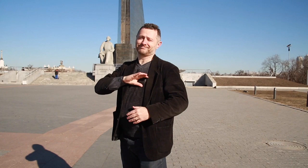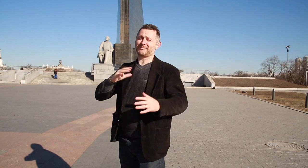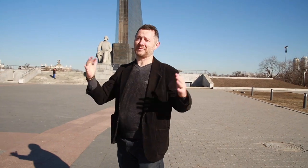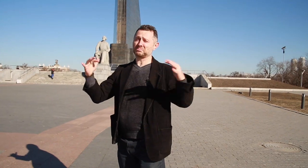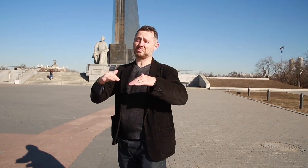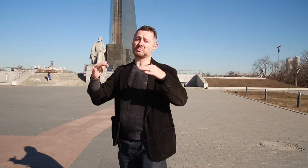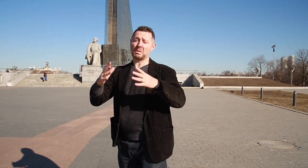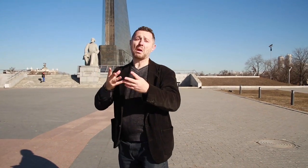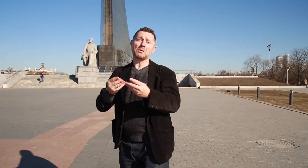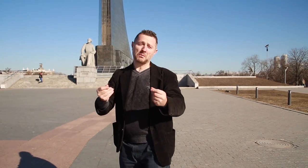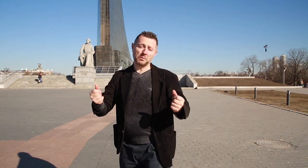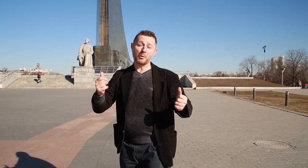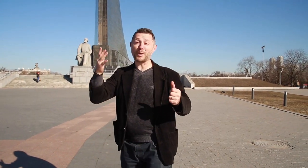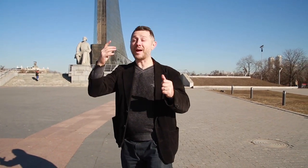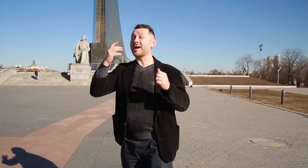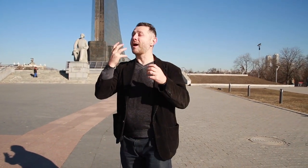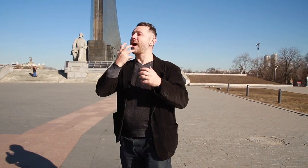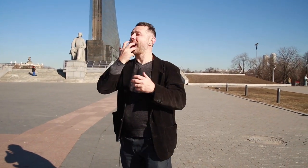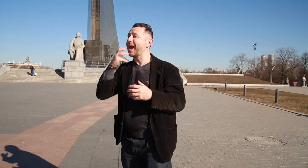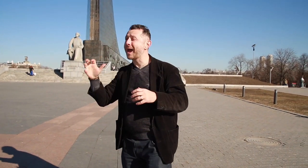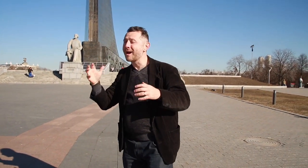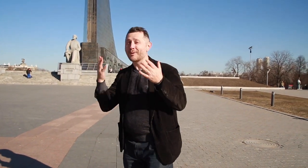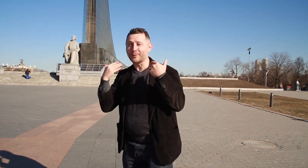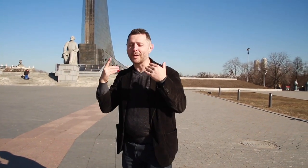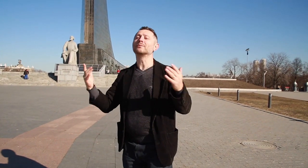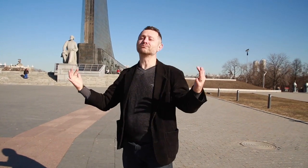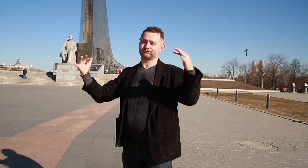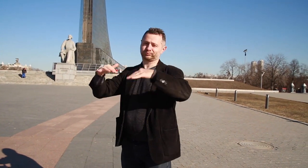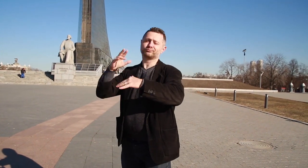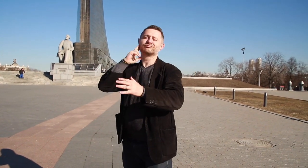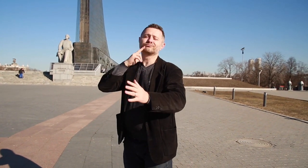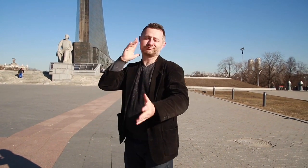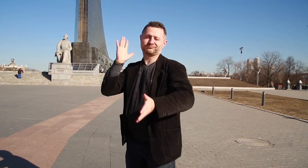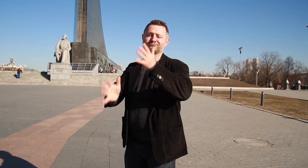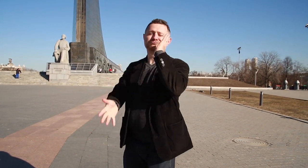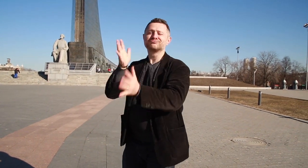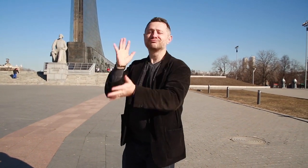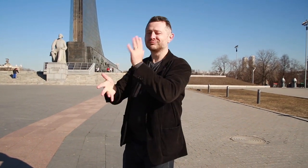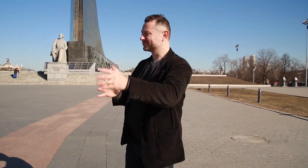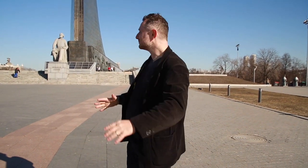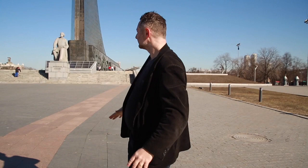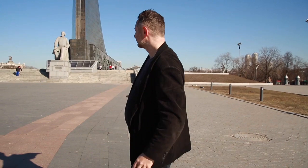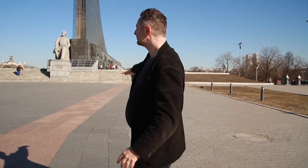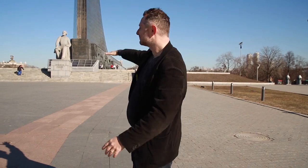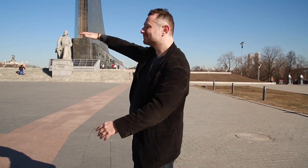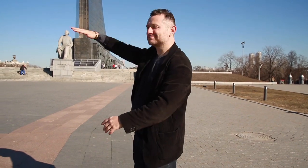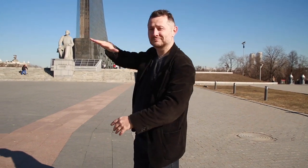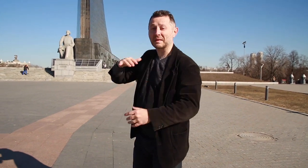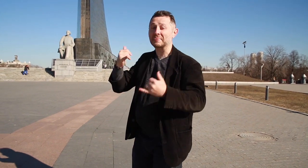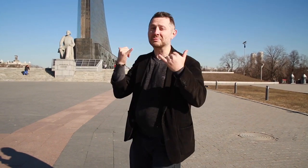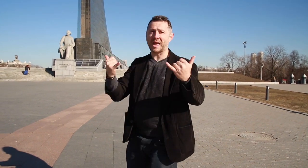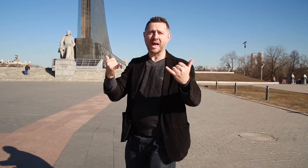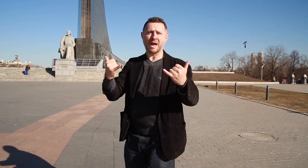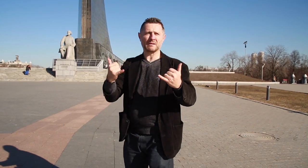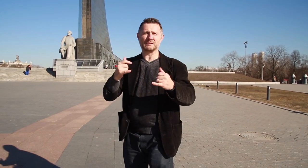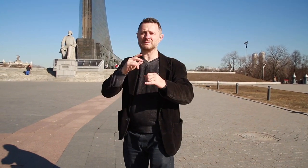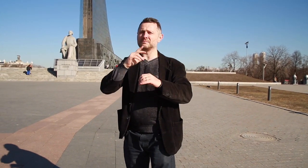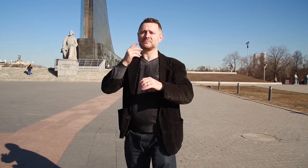the Monument to the Conquerors of Space. The police decided they had had enough of Deaf people staying and chatting all night long so